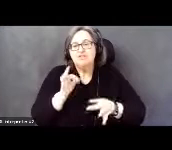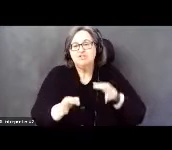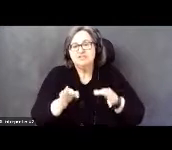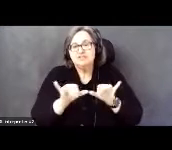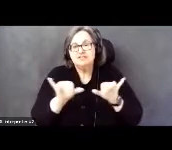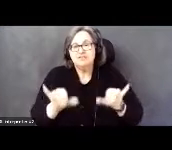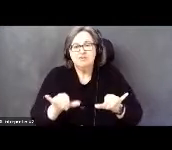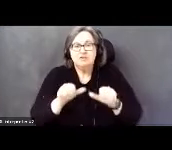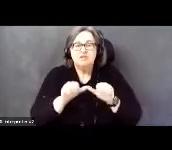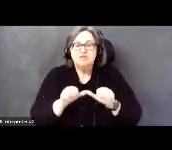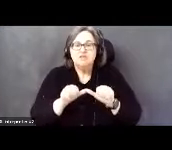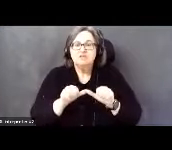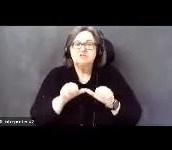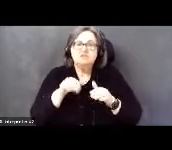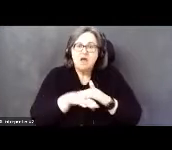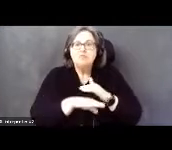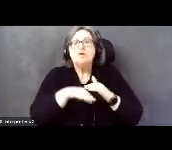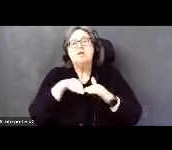to come through multiple times. They